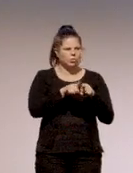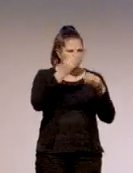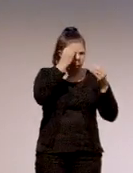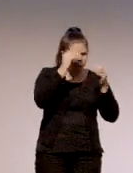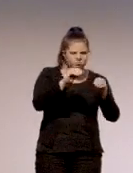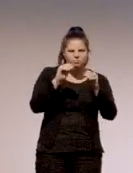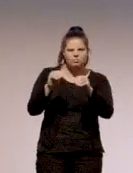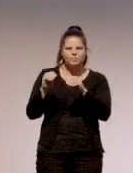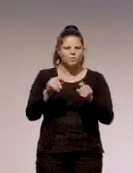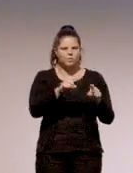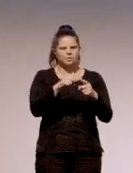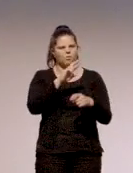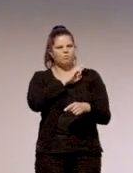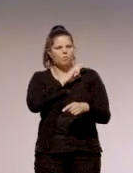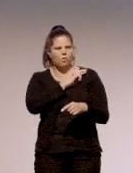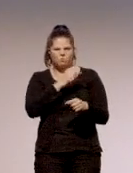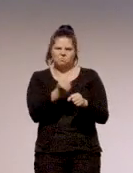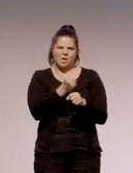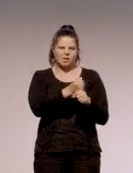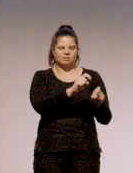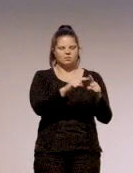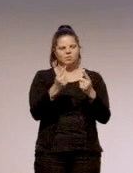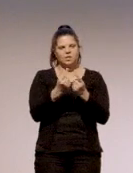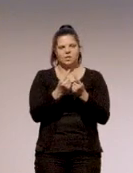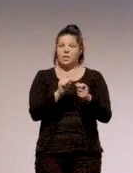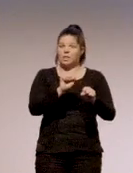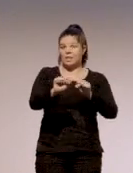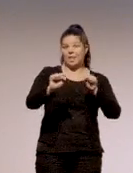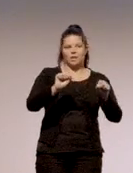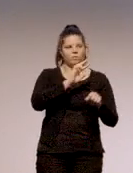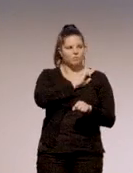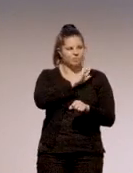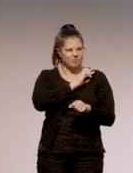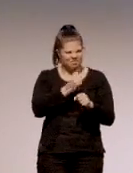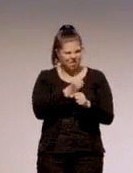when you create digital things on their responsibilities to create more inclusive digital platforms.